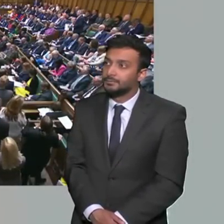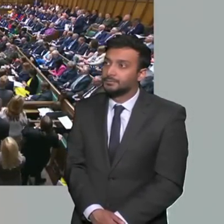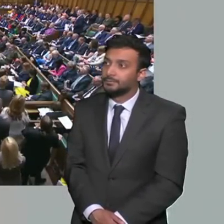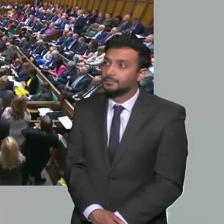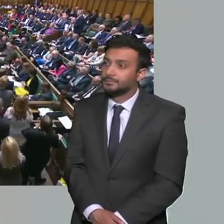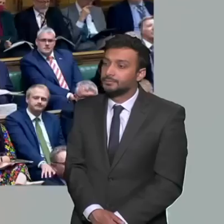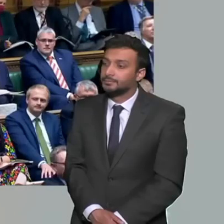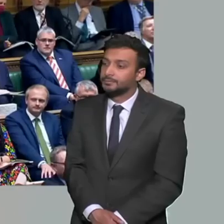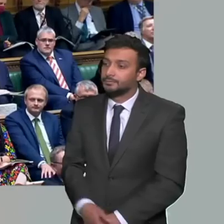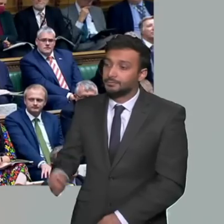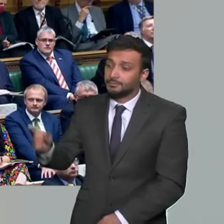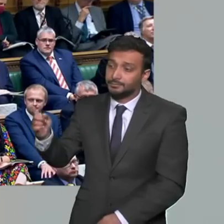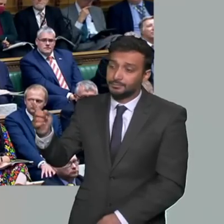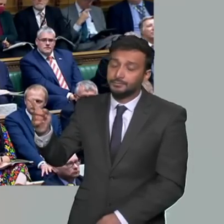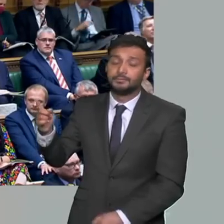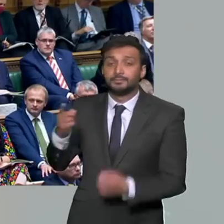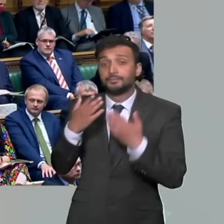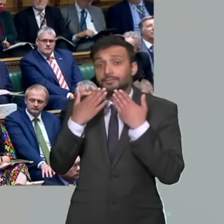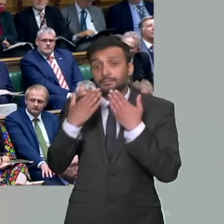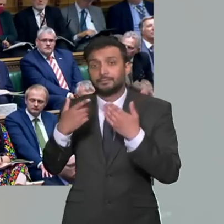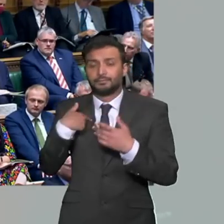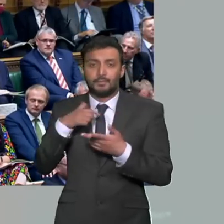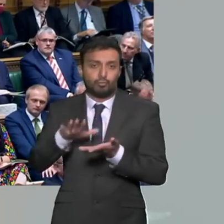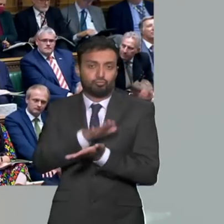week in Royal Hillsborough in my constituency.